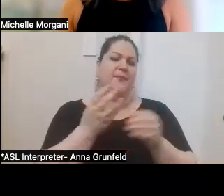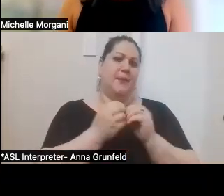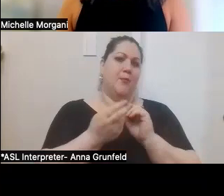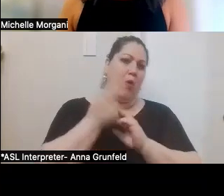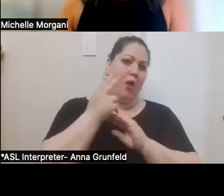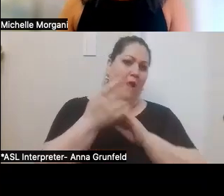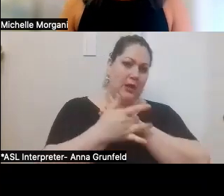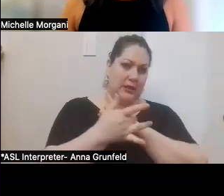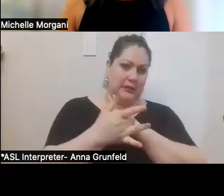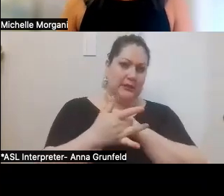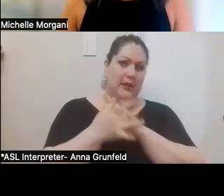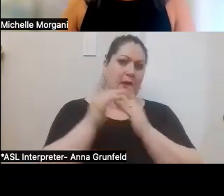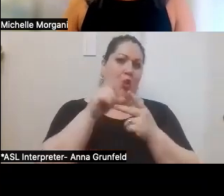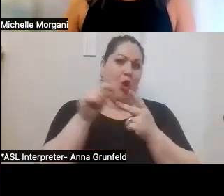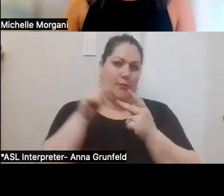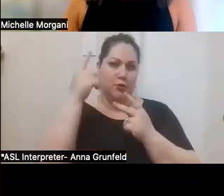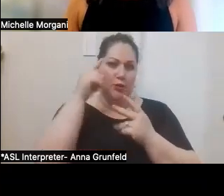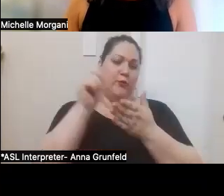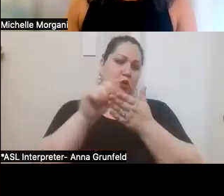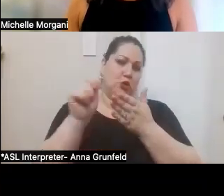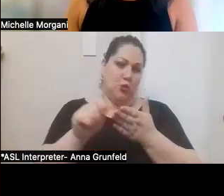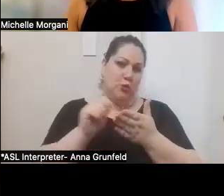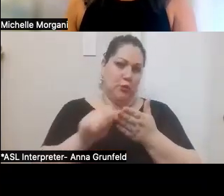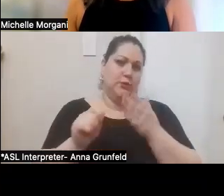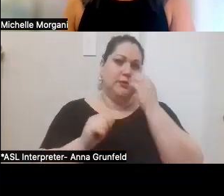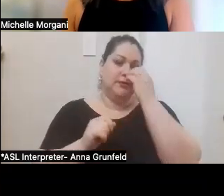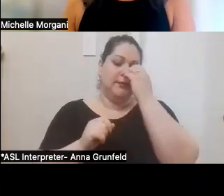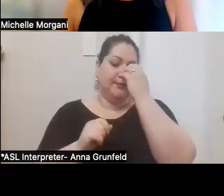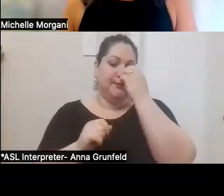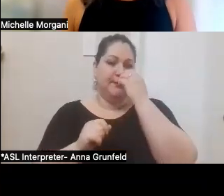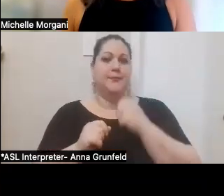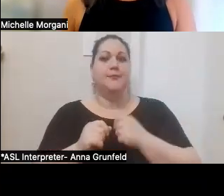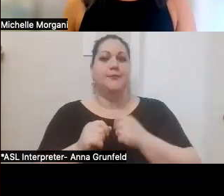for their note taking and charting as we are aware of their fine motor issues.